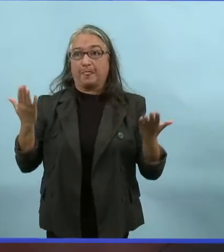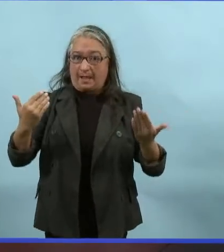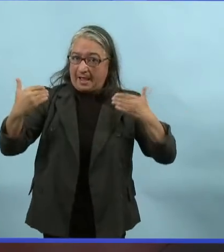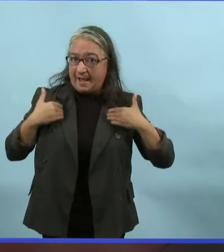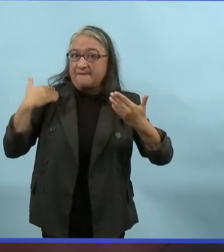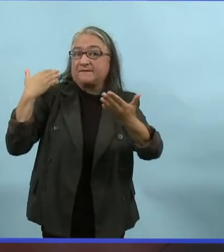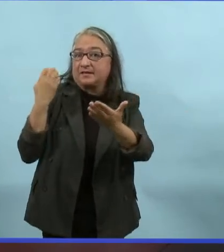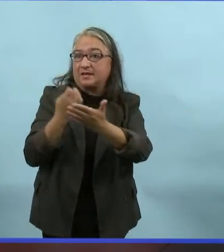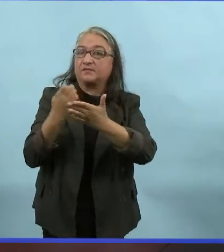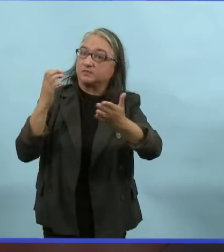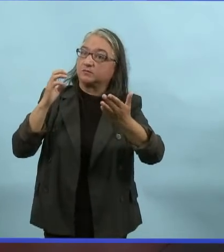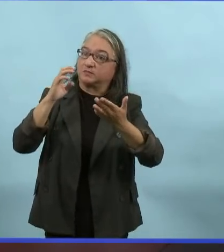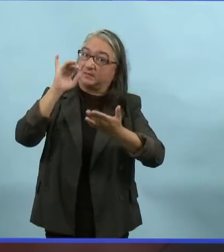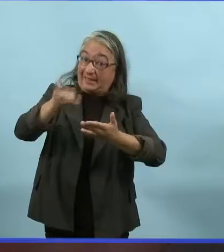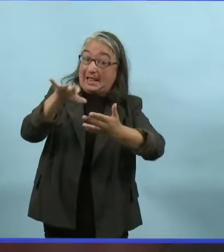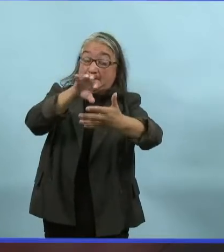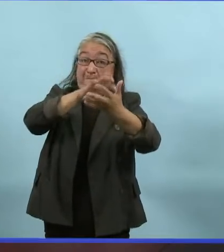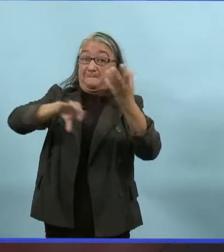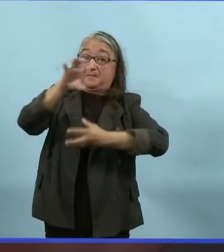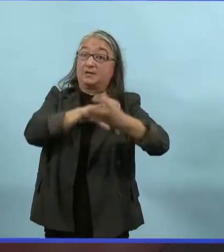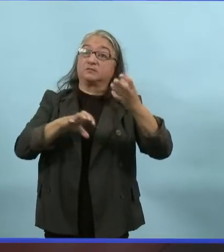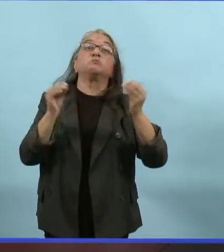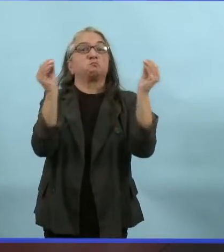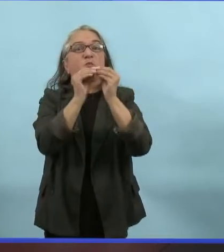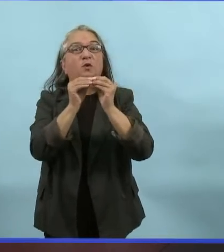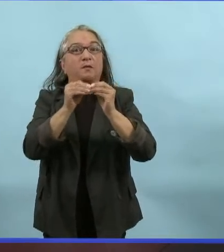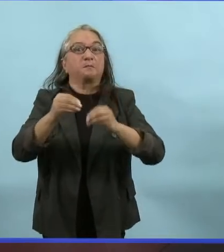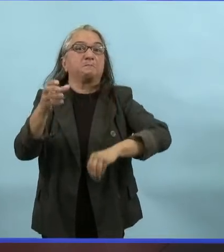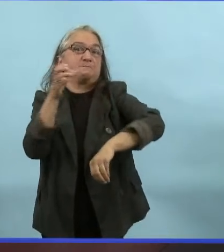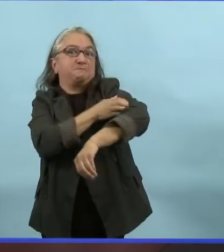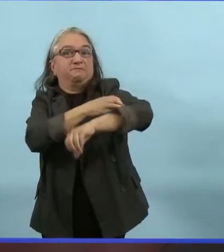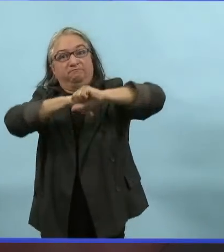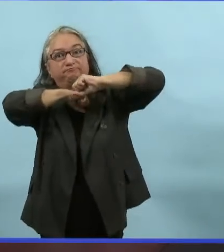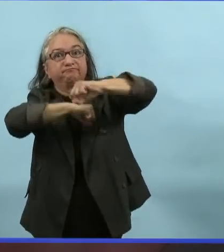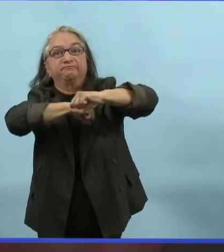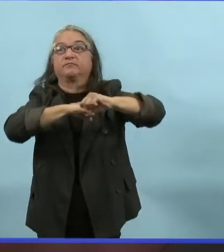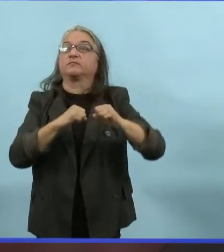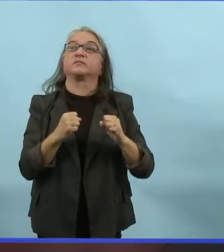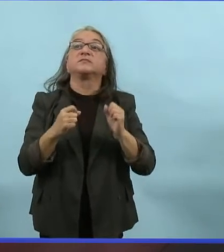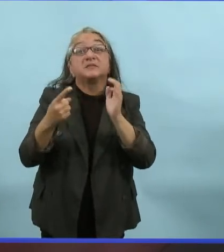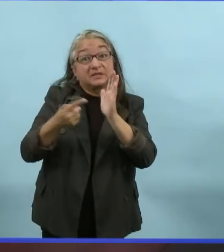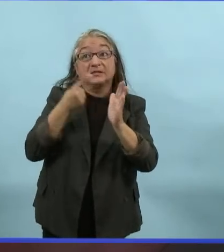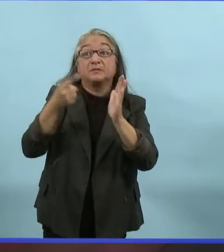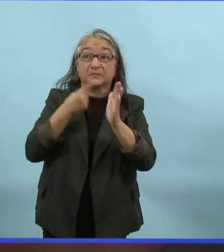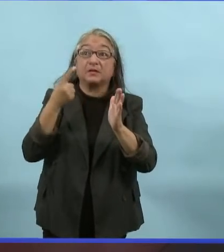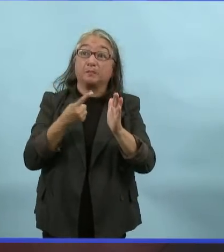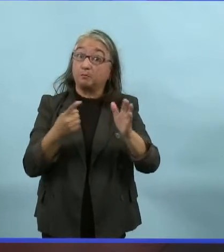in some circumstances so we'll continue to look at the at the evidence as it emerges but for